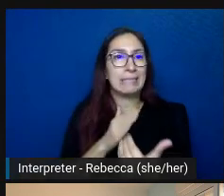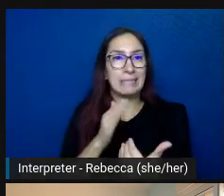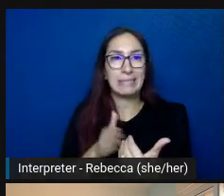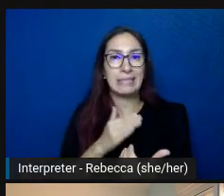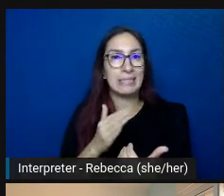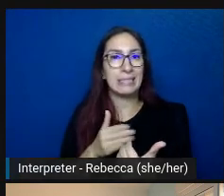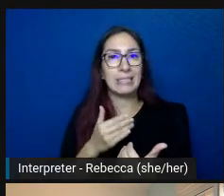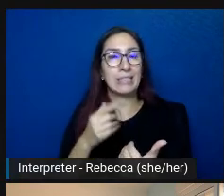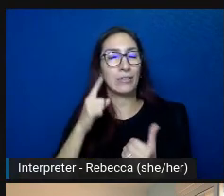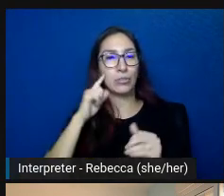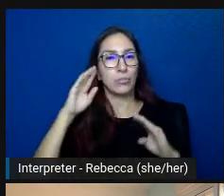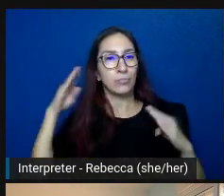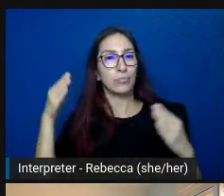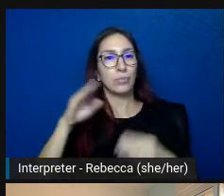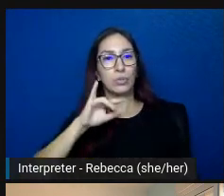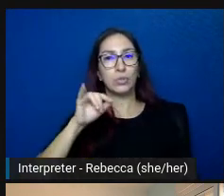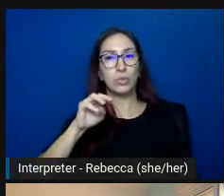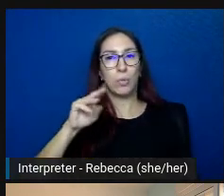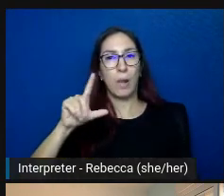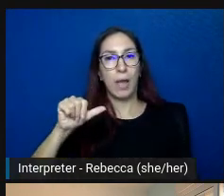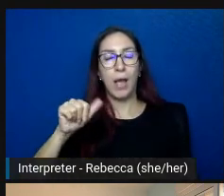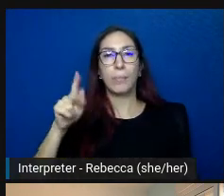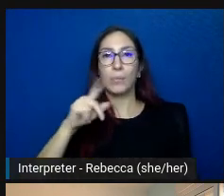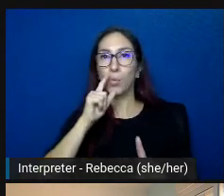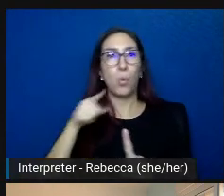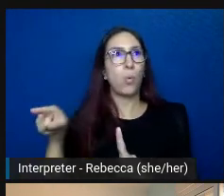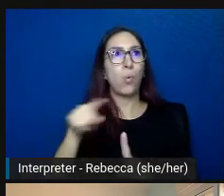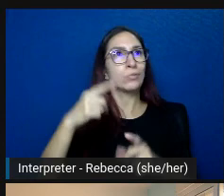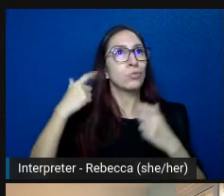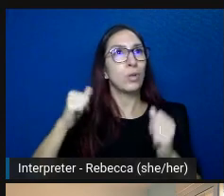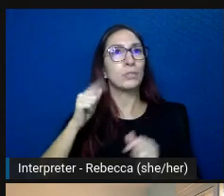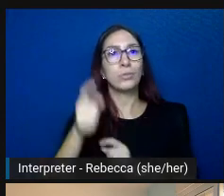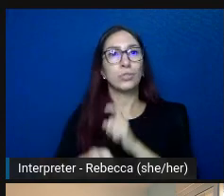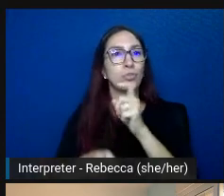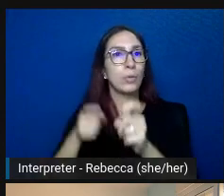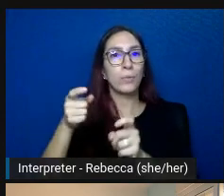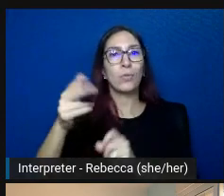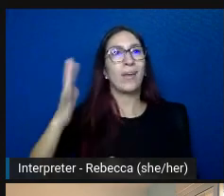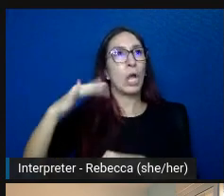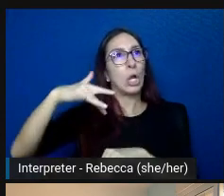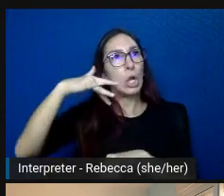People who have tried or who tried contributing the early 2000